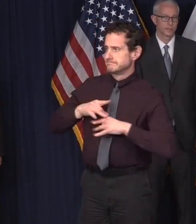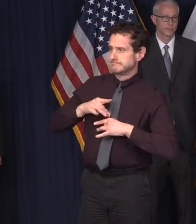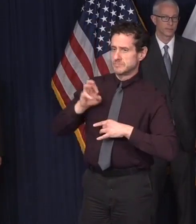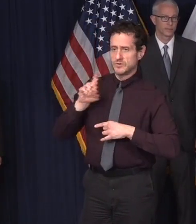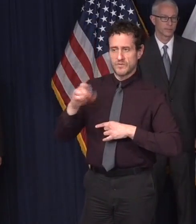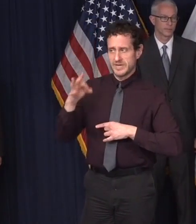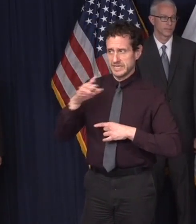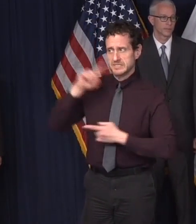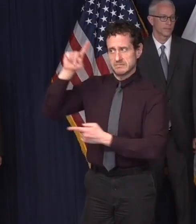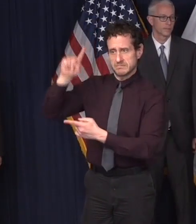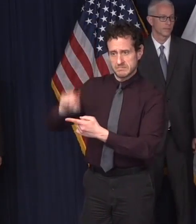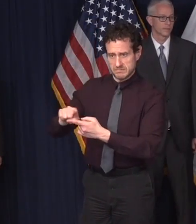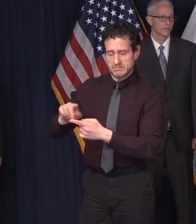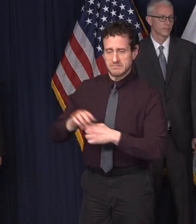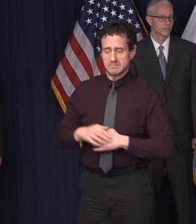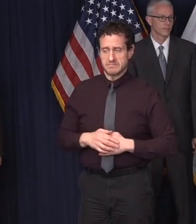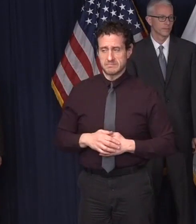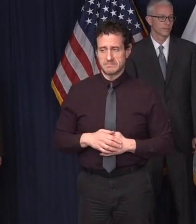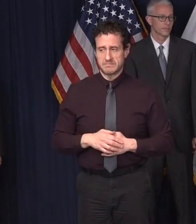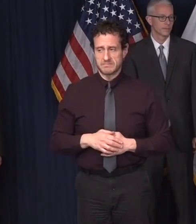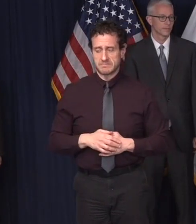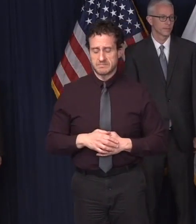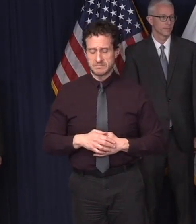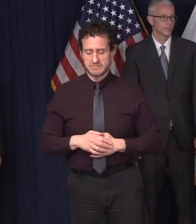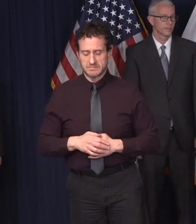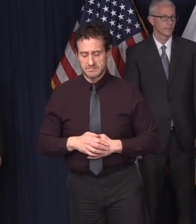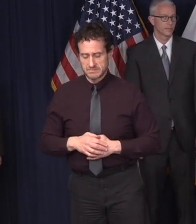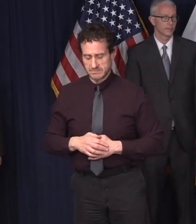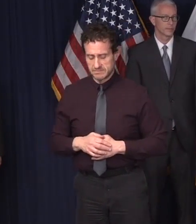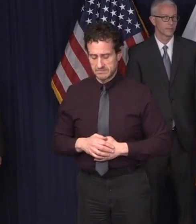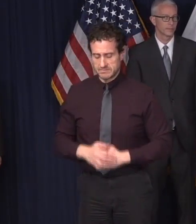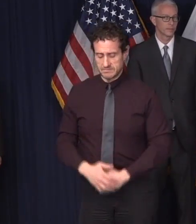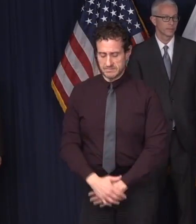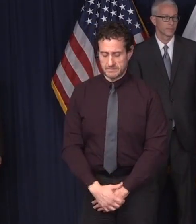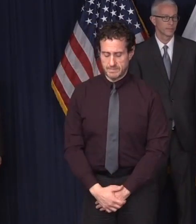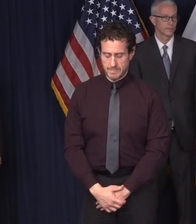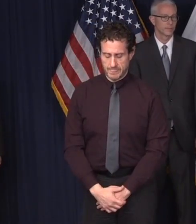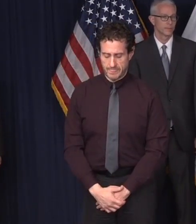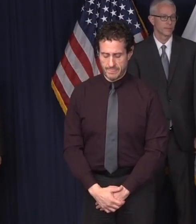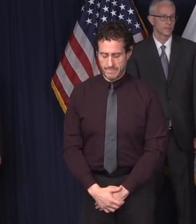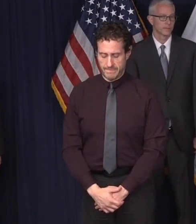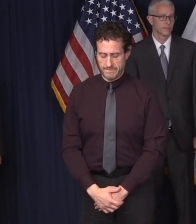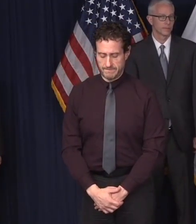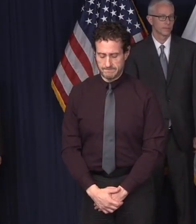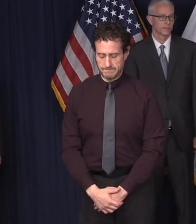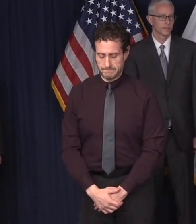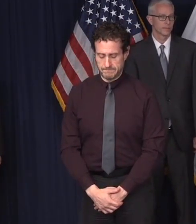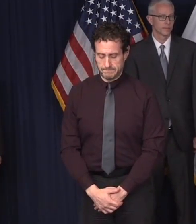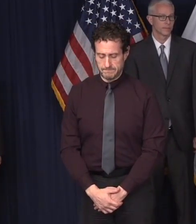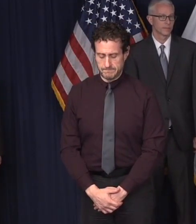THE SICKEST IN ORDER TO REDUCE THE OVERALL NUMBER OF PEOPLE EXPOSED AND INFECTED WITH